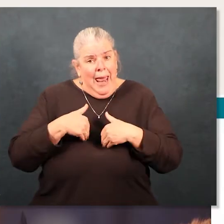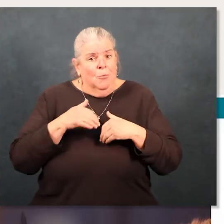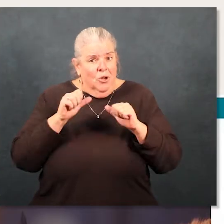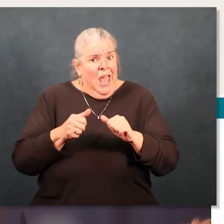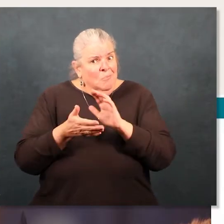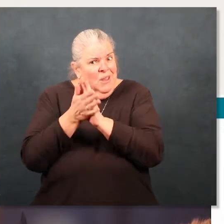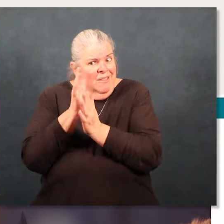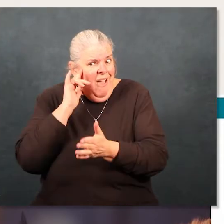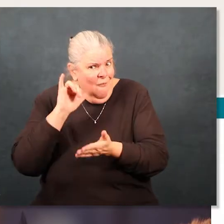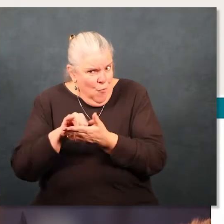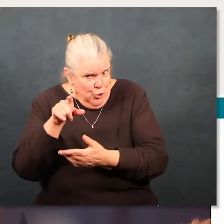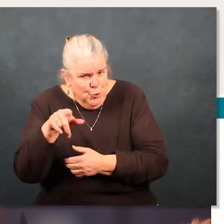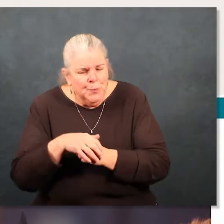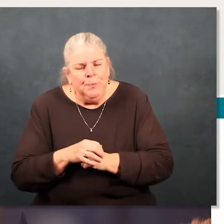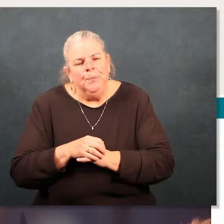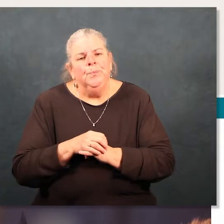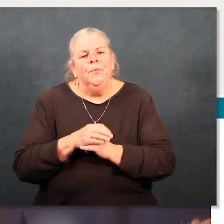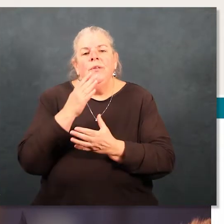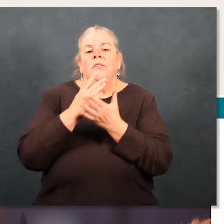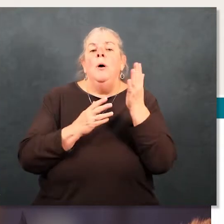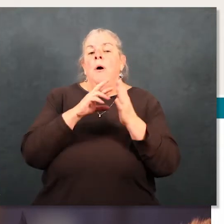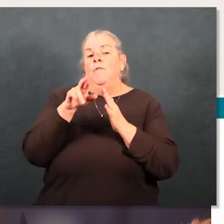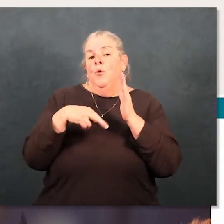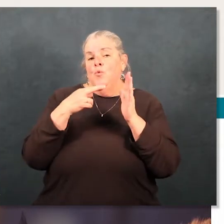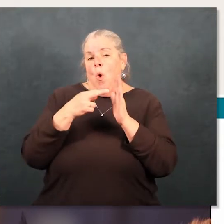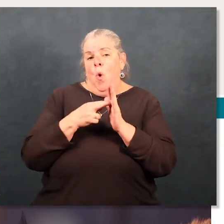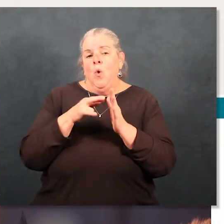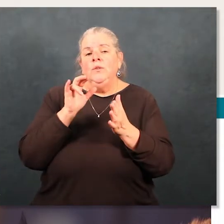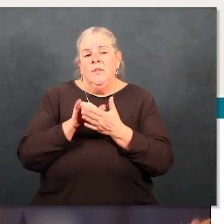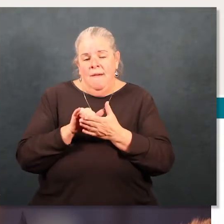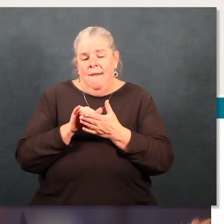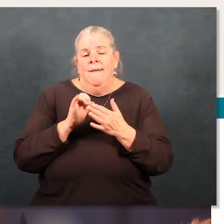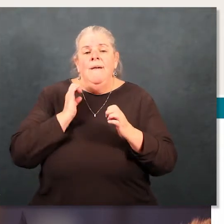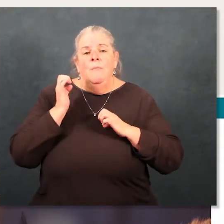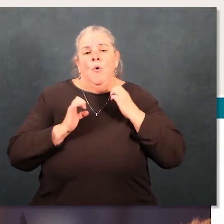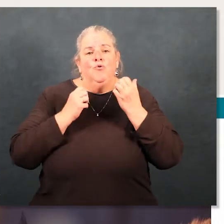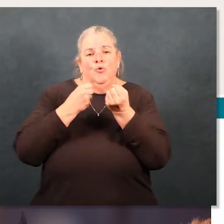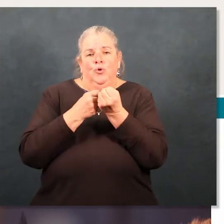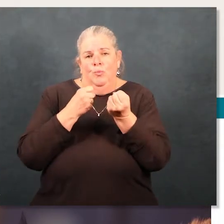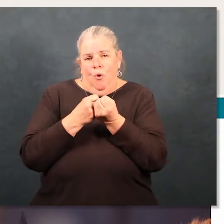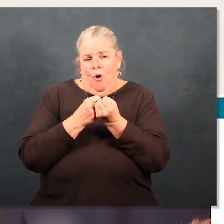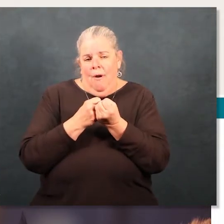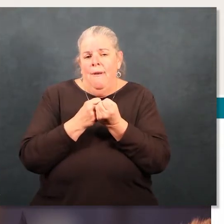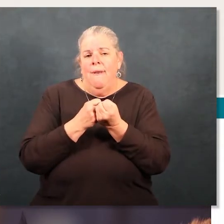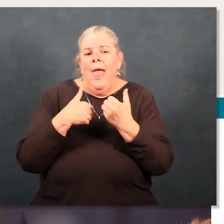So, some of the roles that emotional support animals give to us,